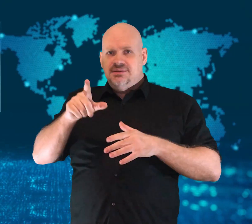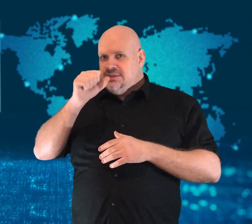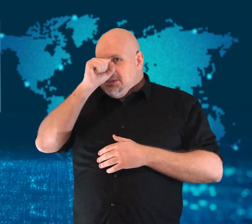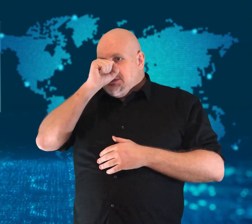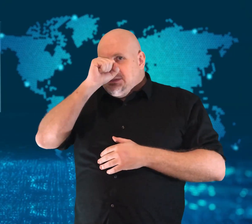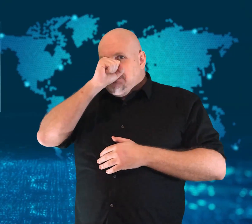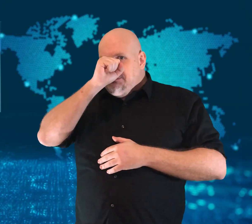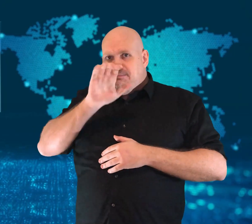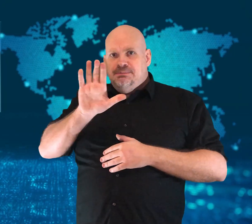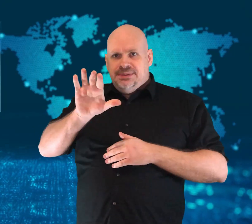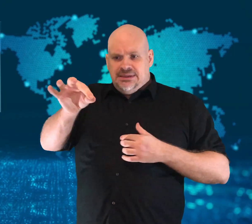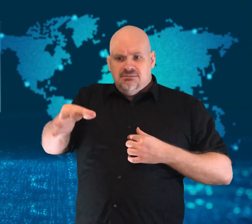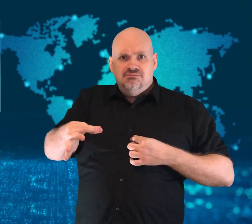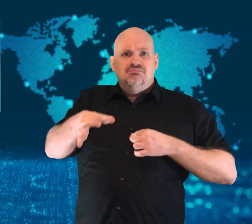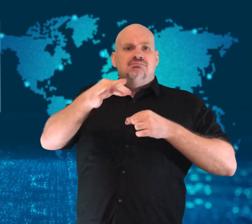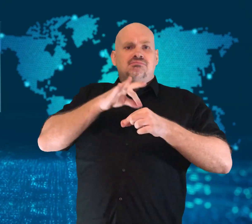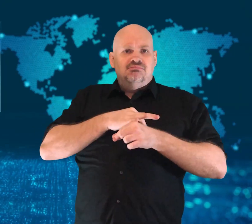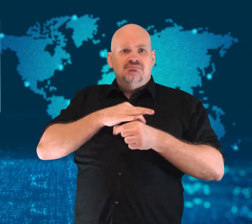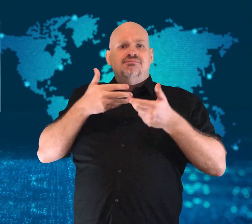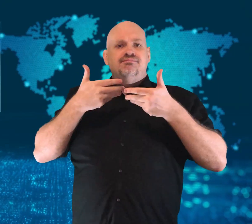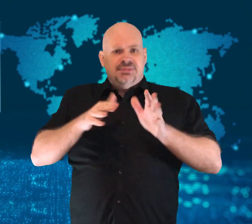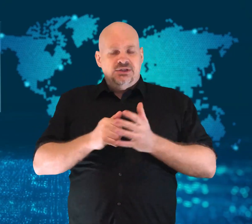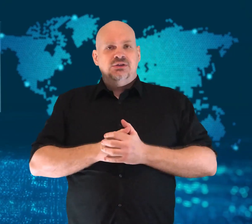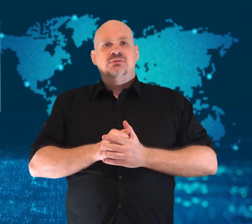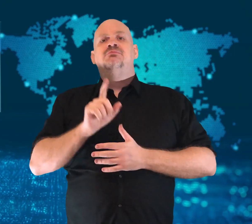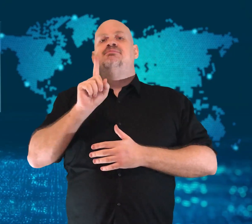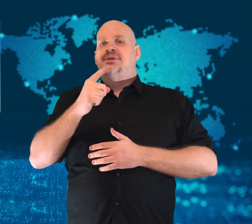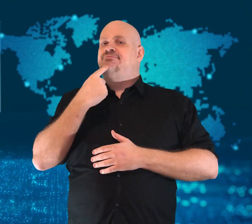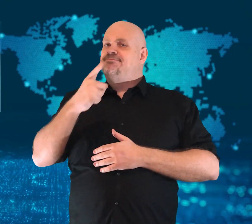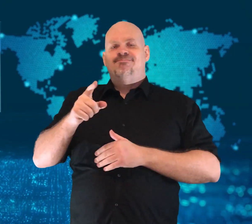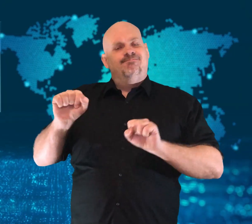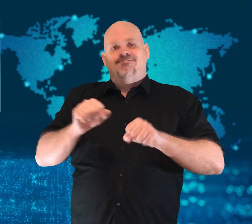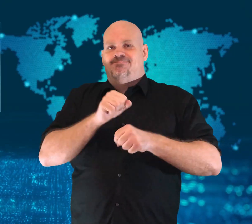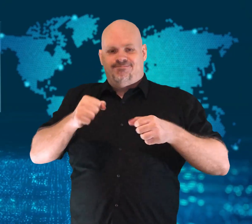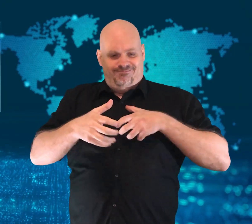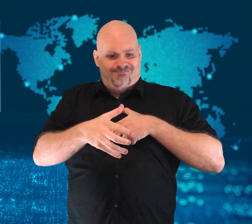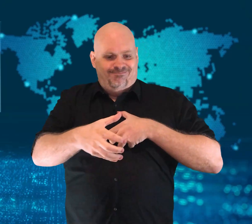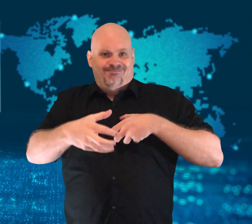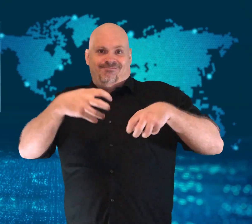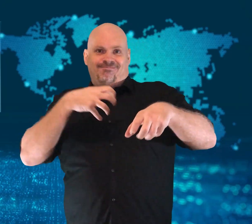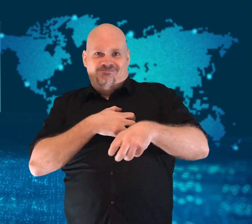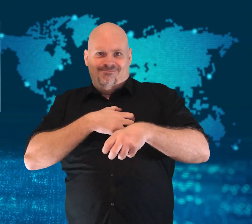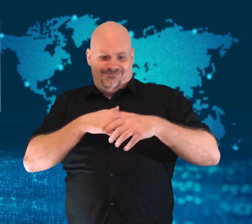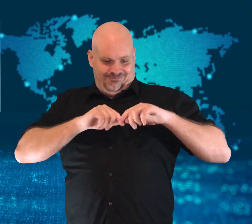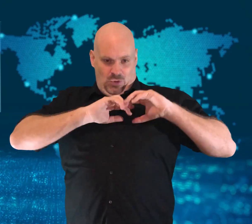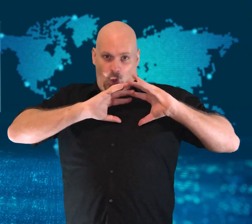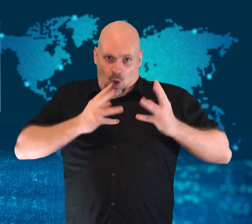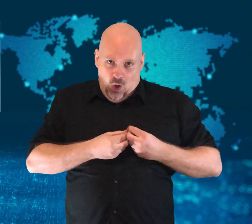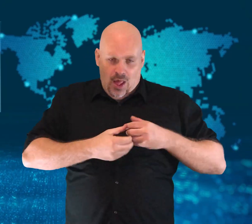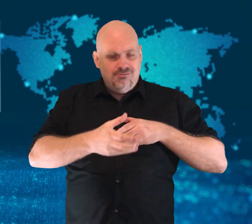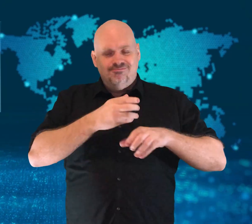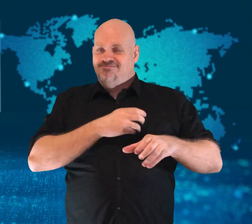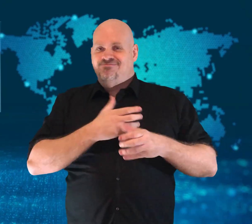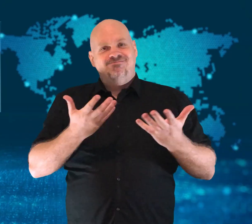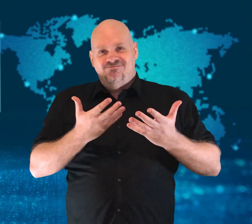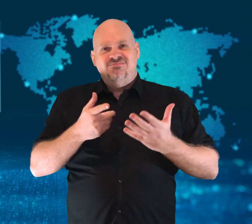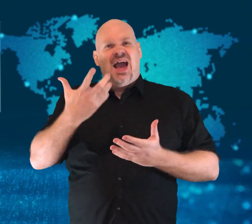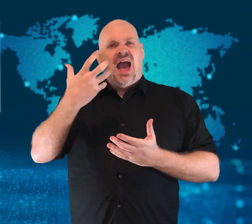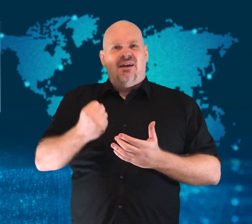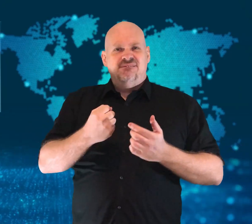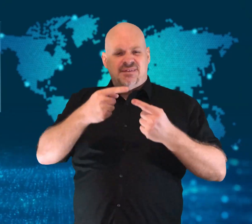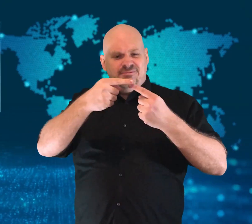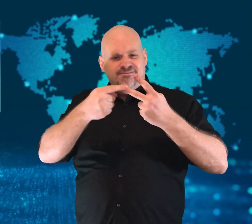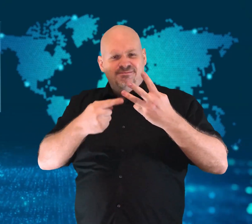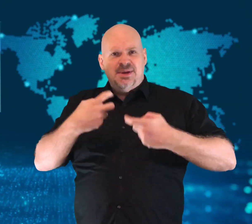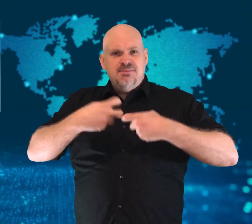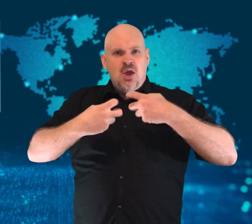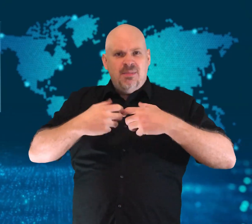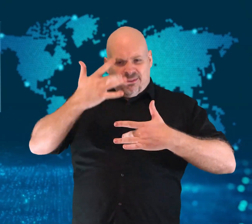valves but was not a candidate for a heart transplant because of